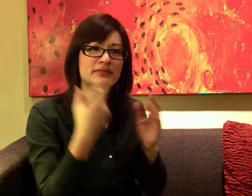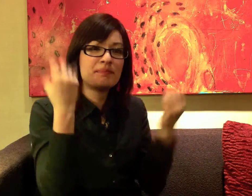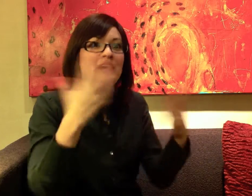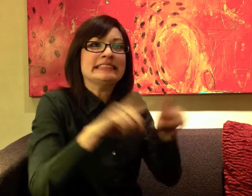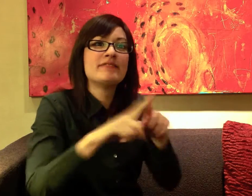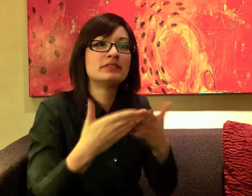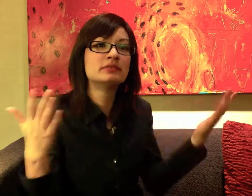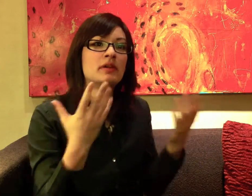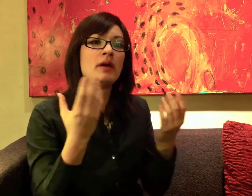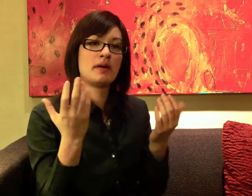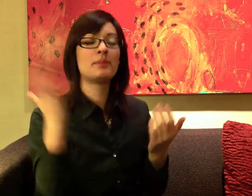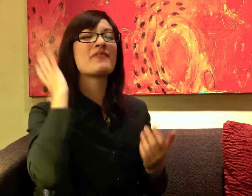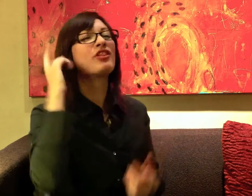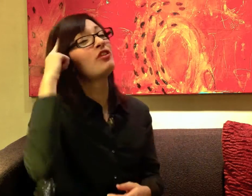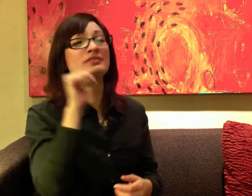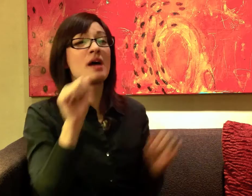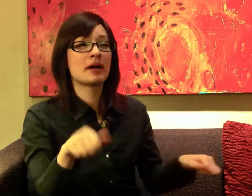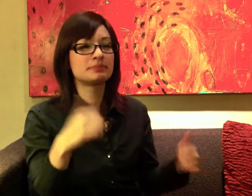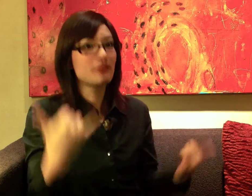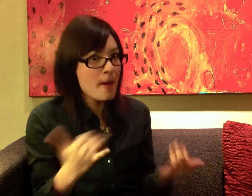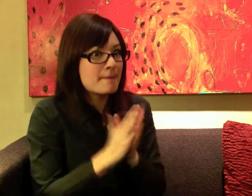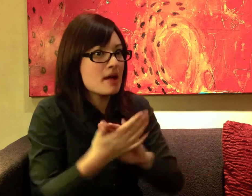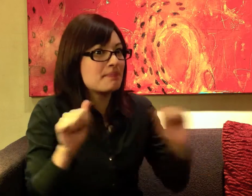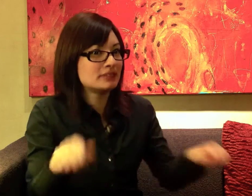it has different meanings. Before, we thought it was not possible and now, its possible.